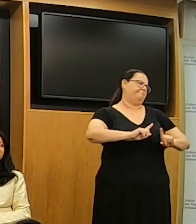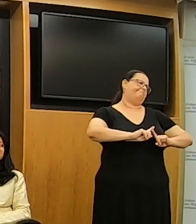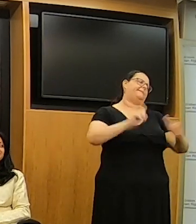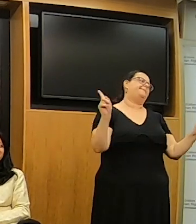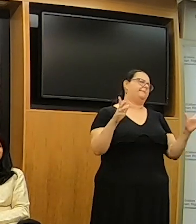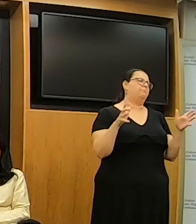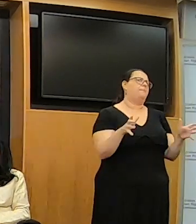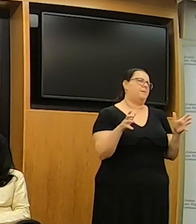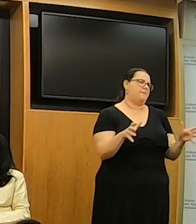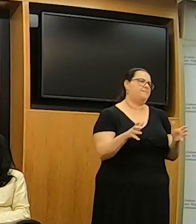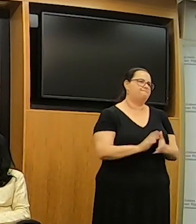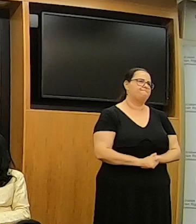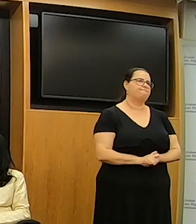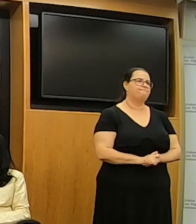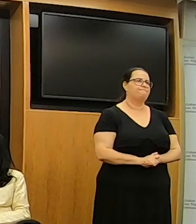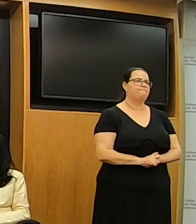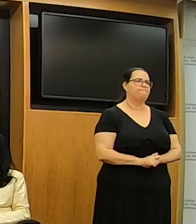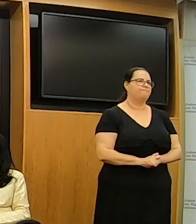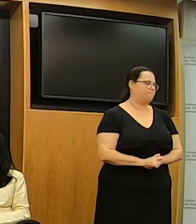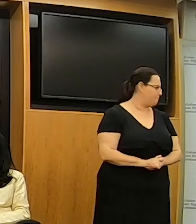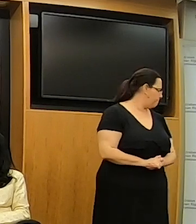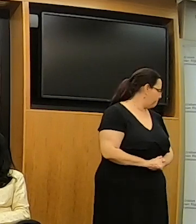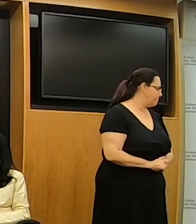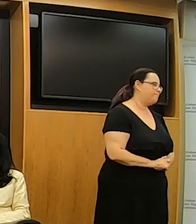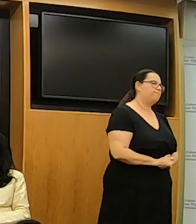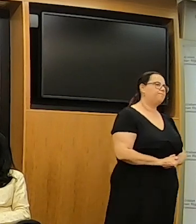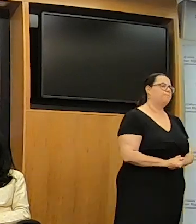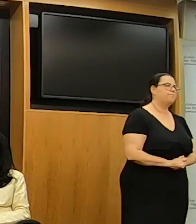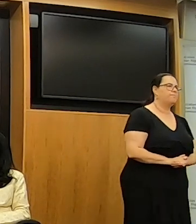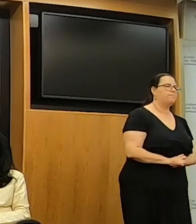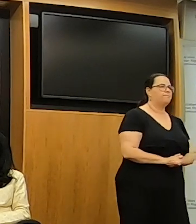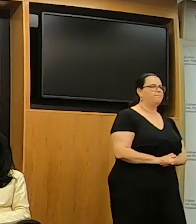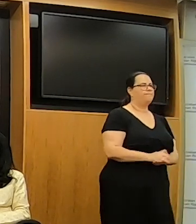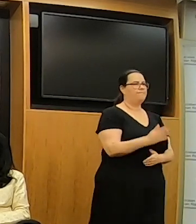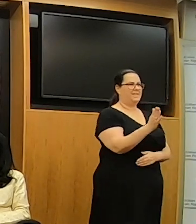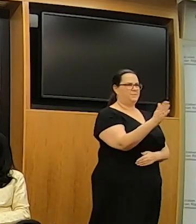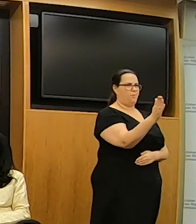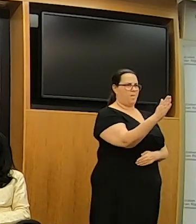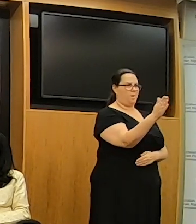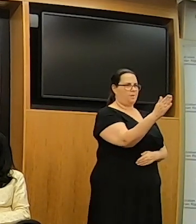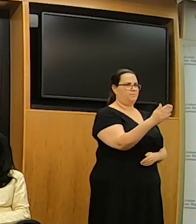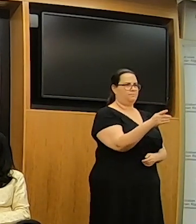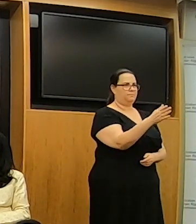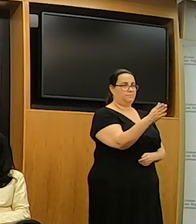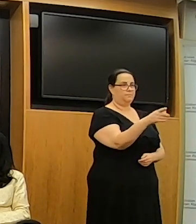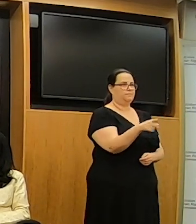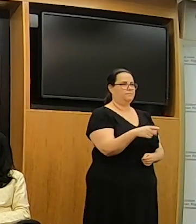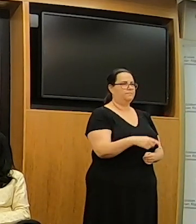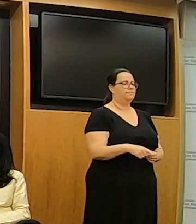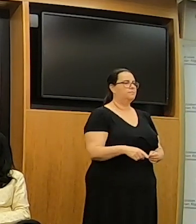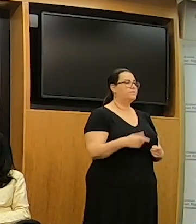Well, let's say I, so I was born with this disability, which meant in my country that I could not attend school.